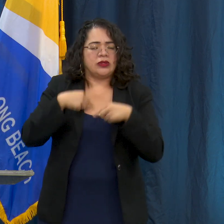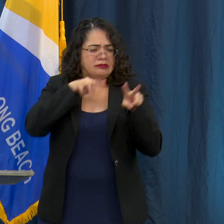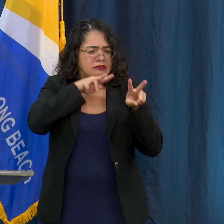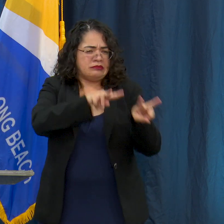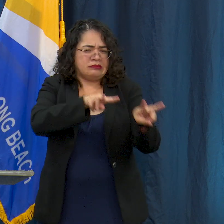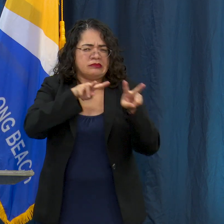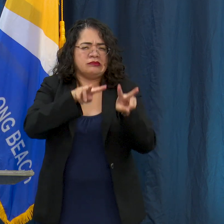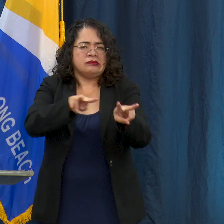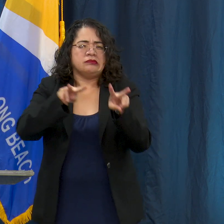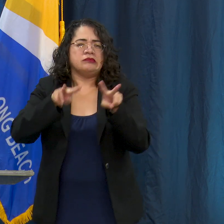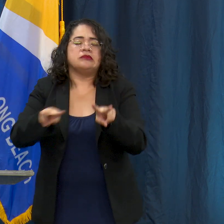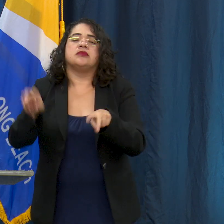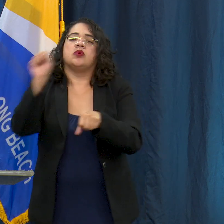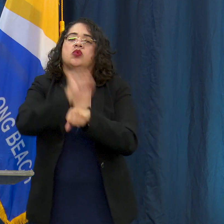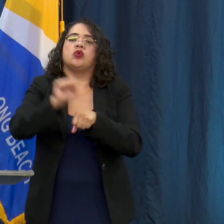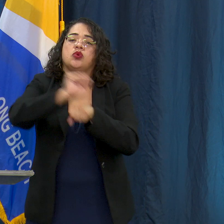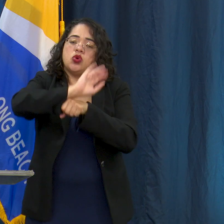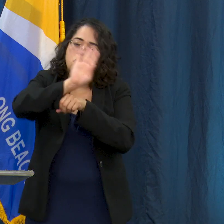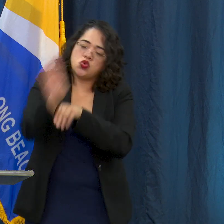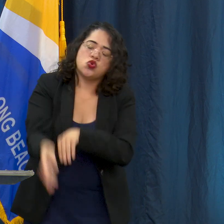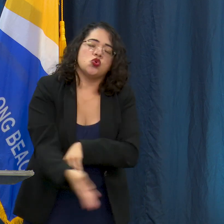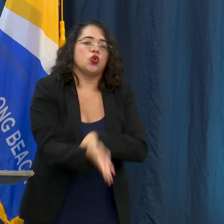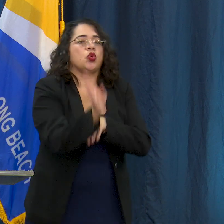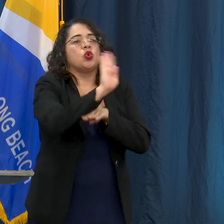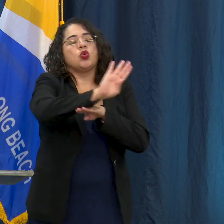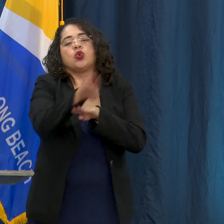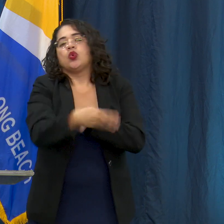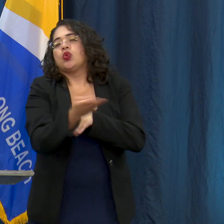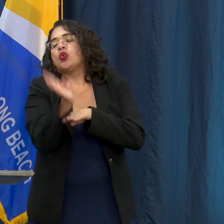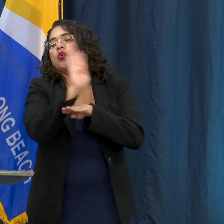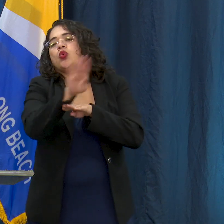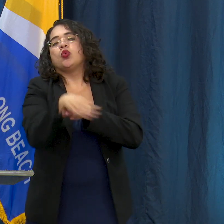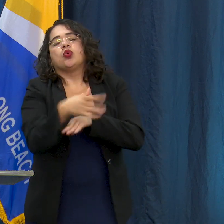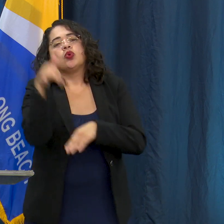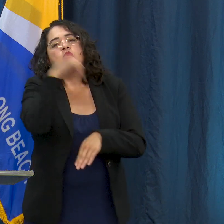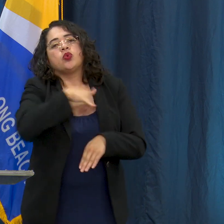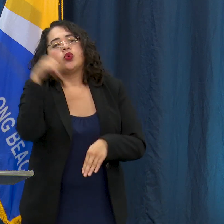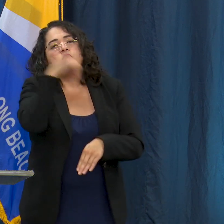really working tirelessly to translate this new and evolving data to